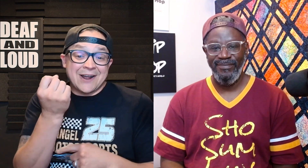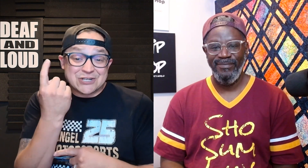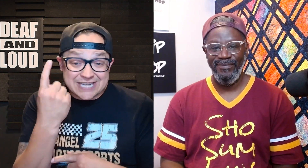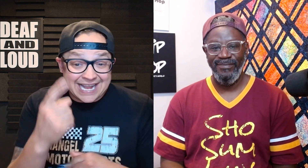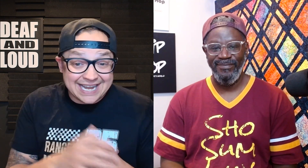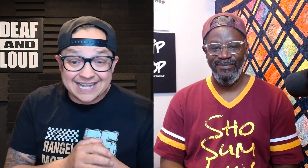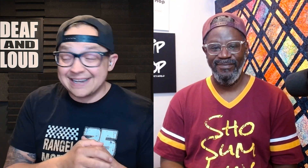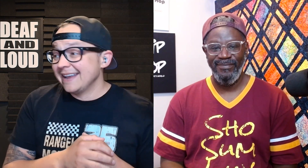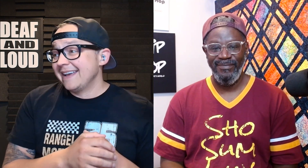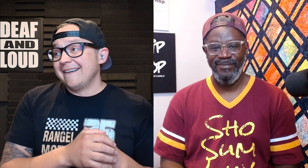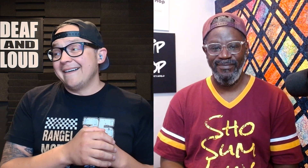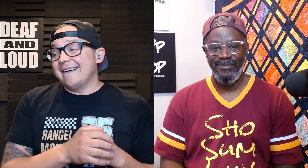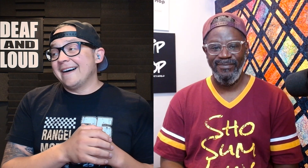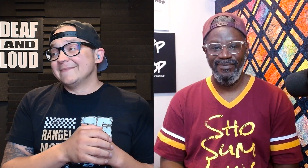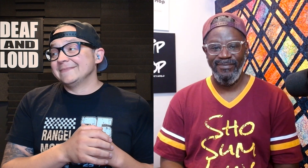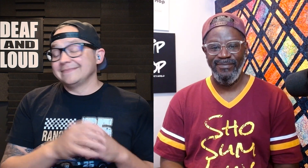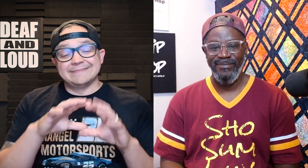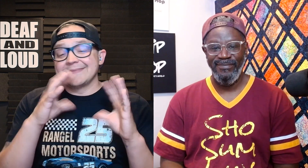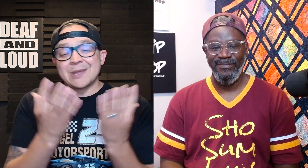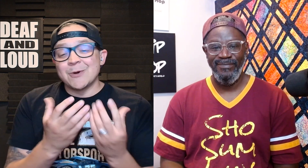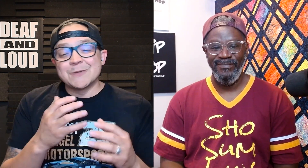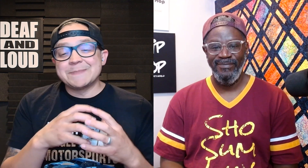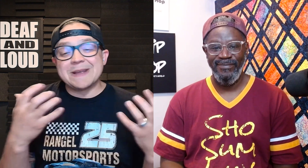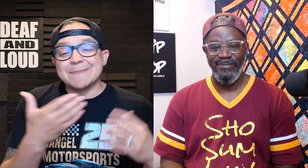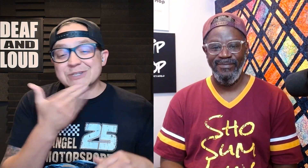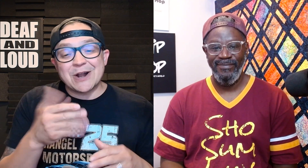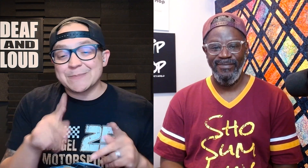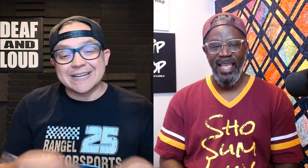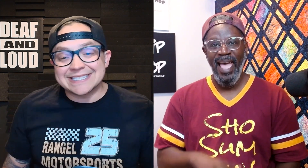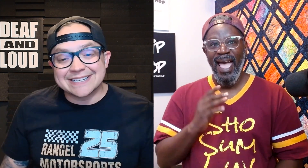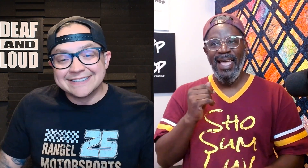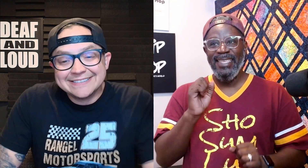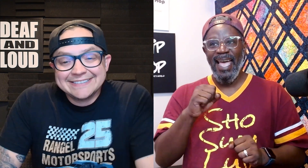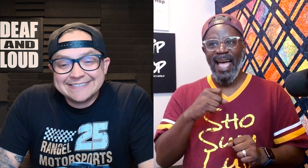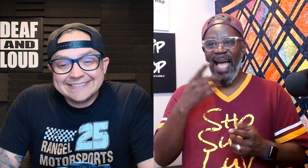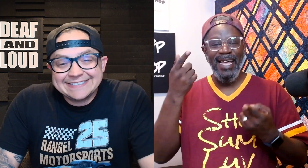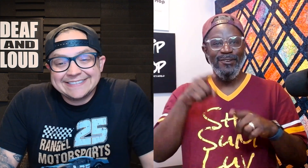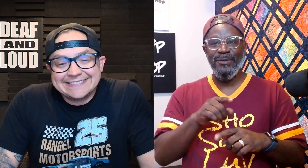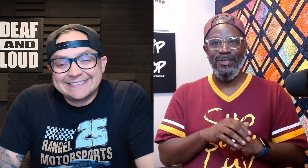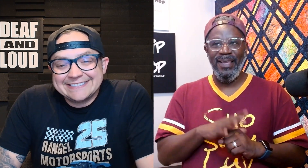understanding, there would be a much better place. Yeah, I agree with you.